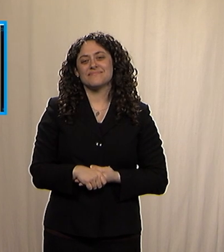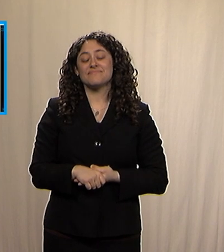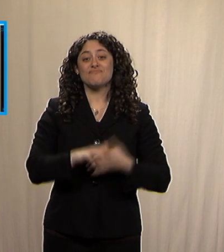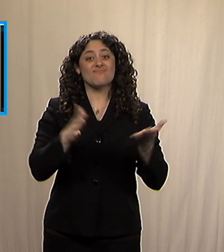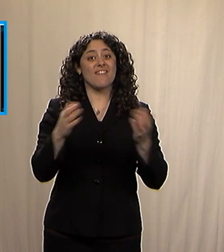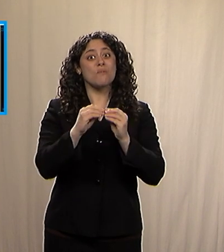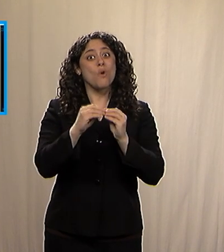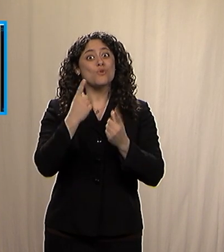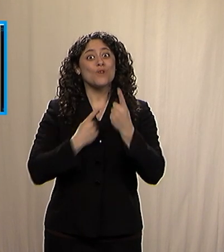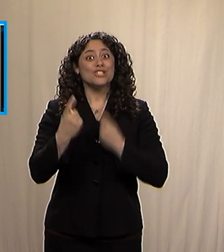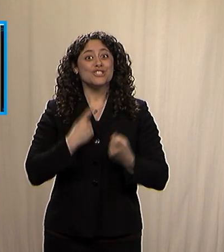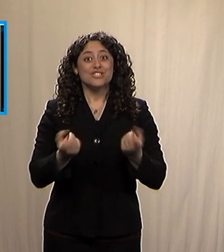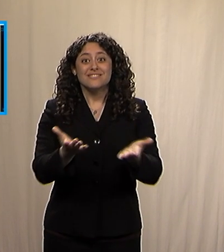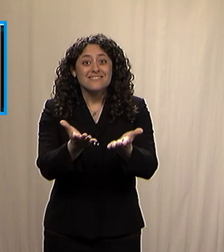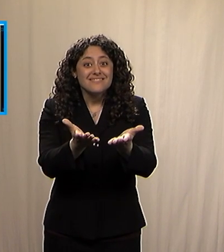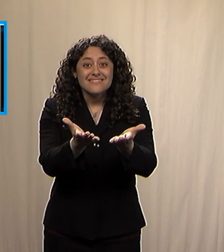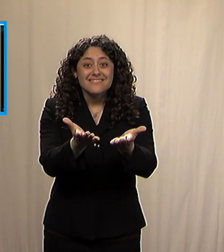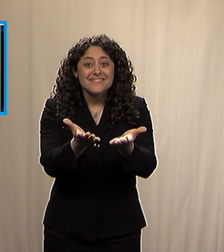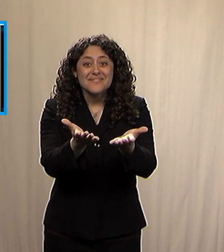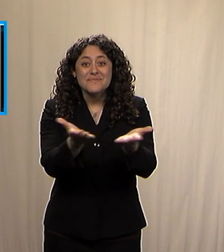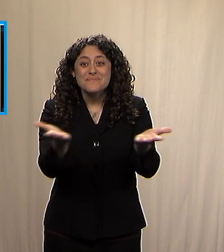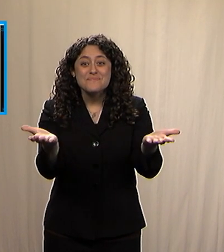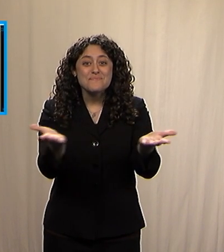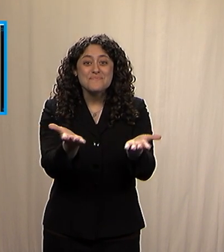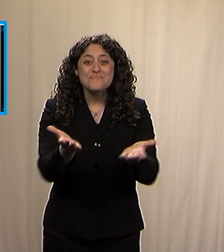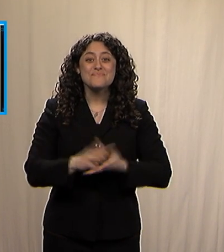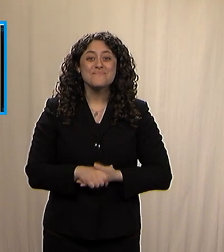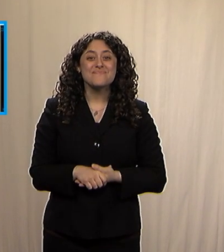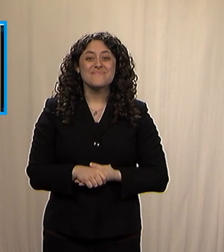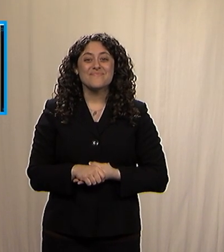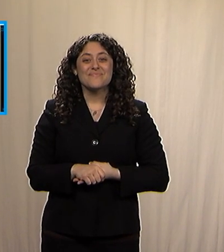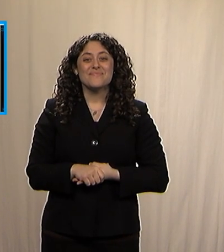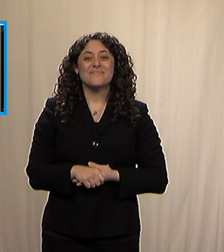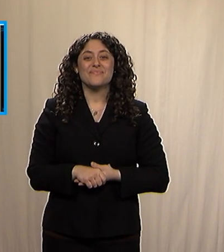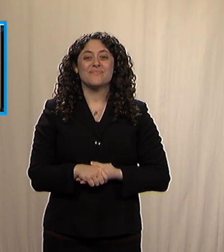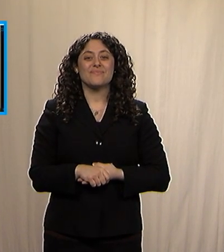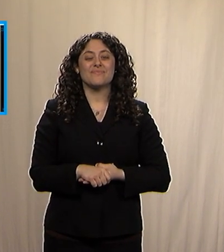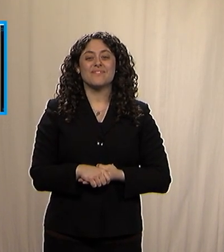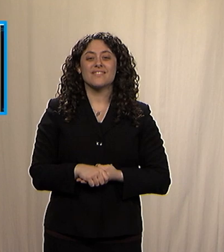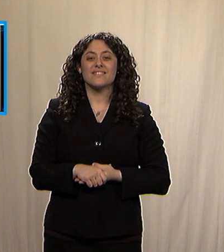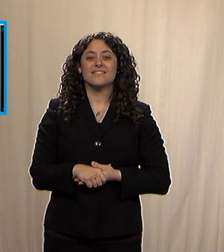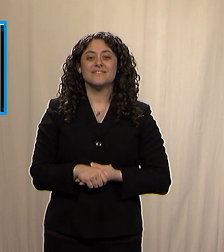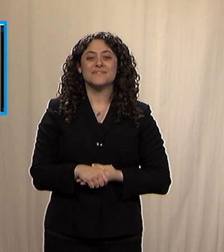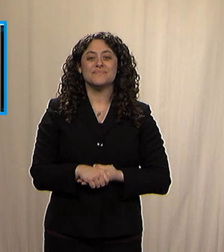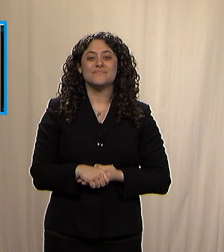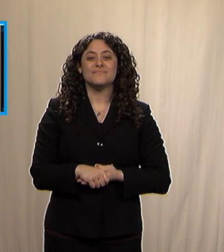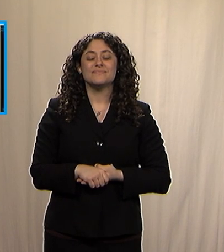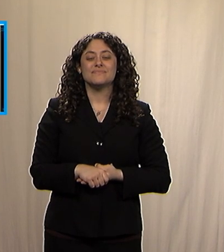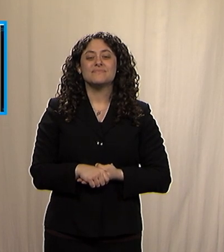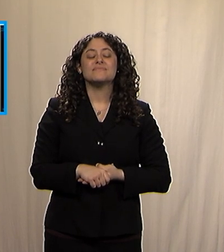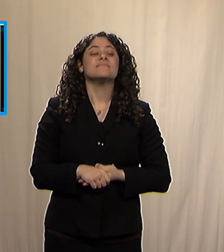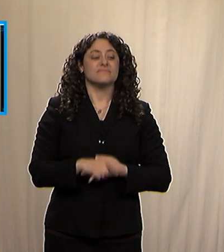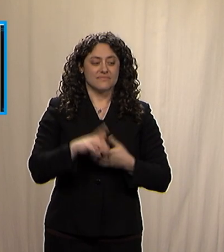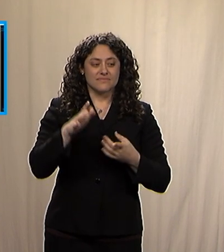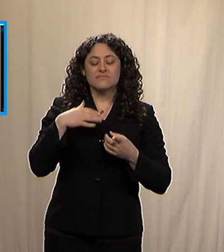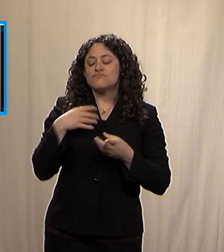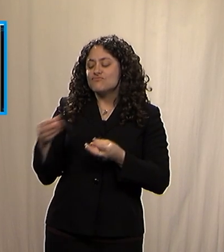Any other questions? There is a question about how this model